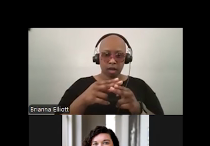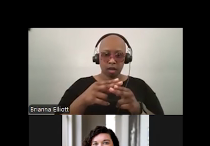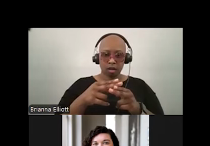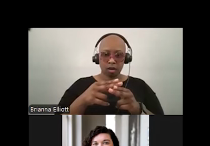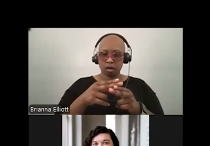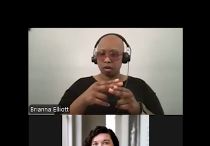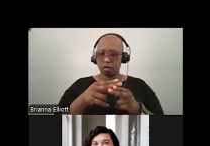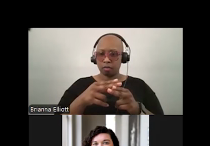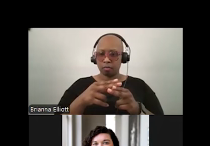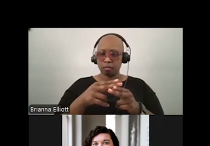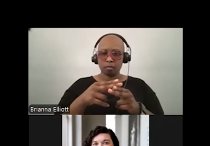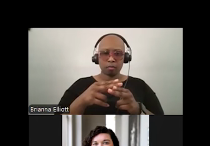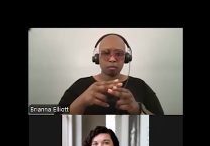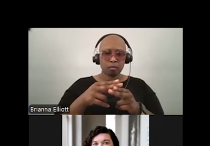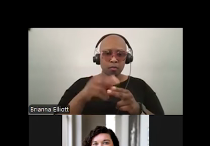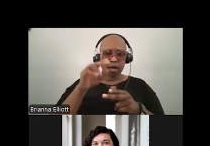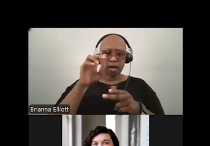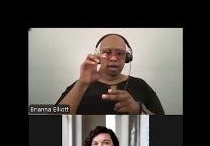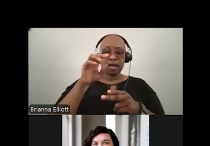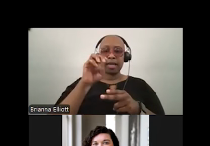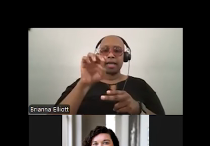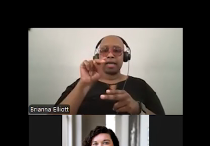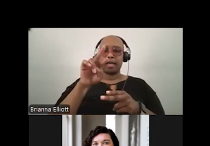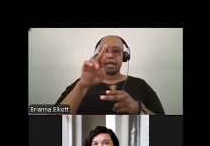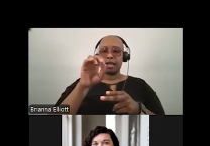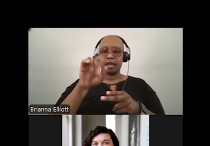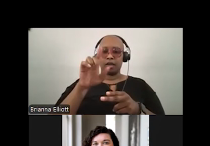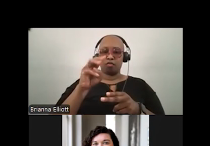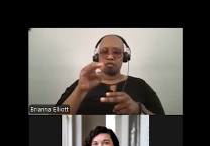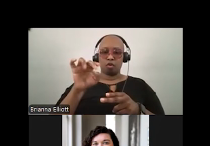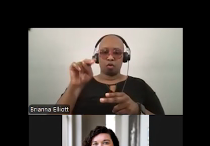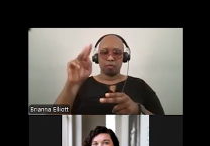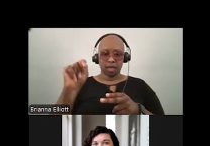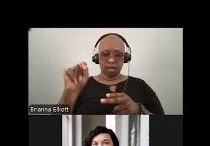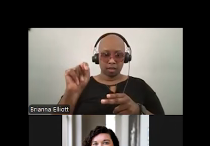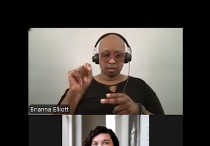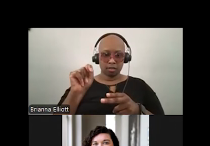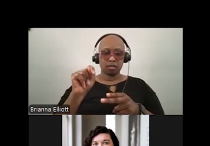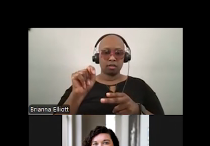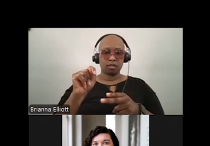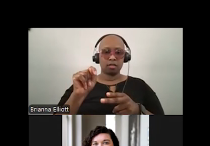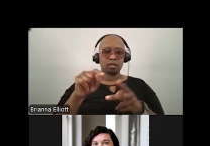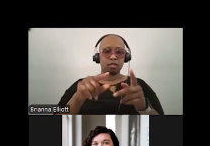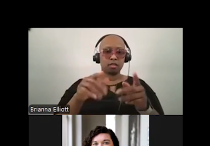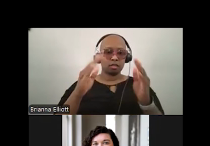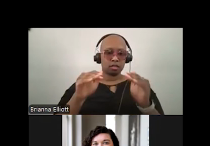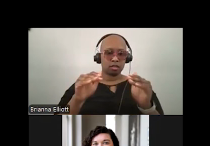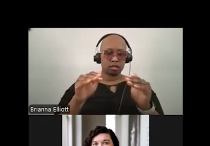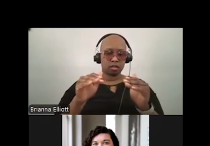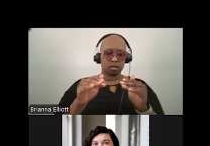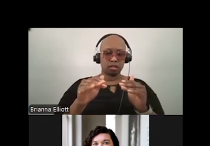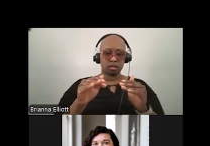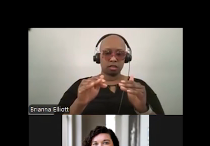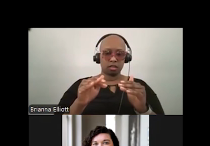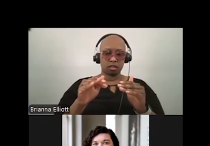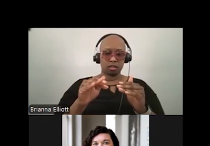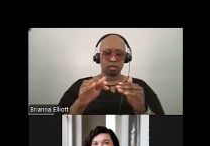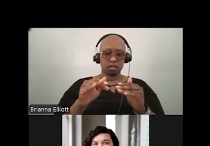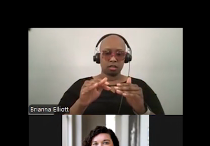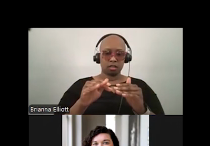Then enrollment changes.